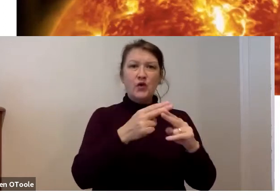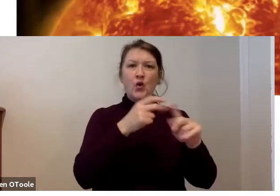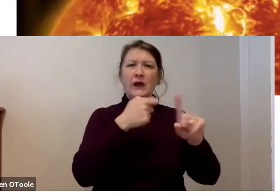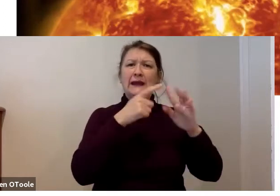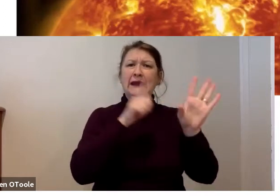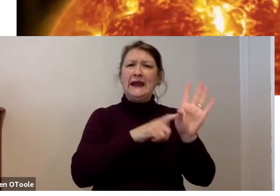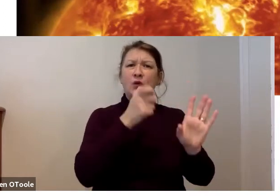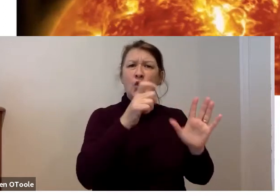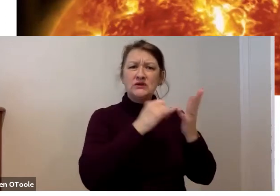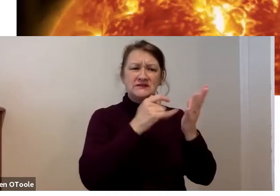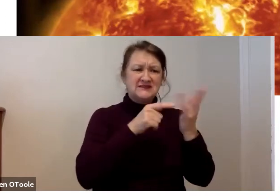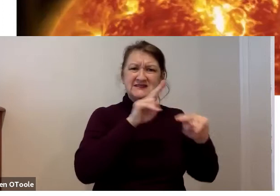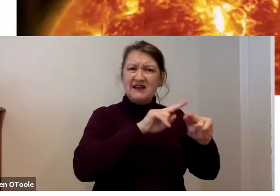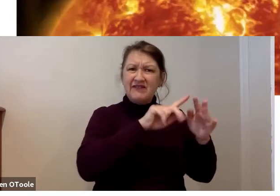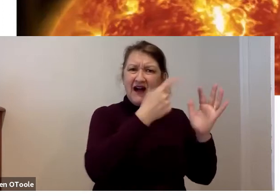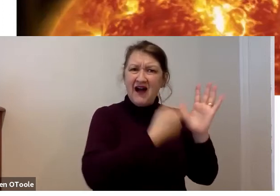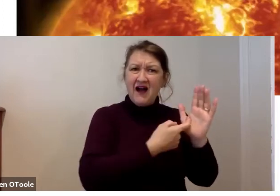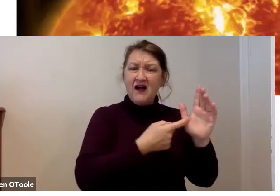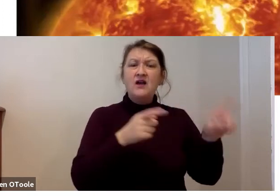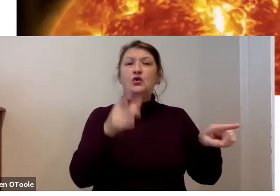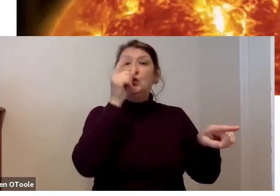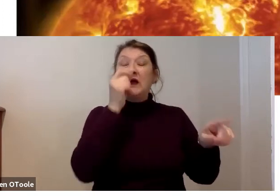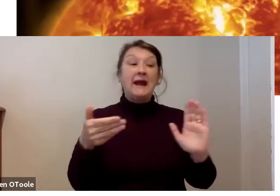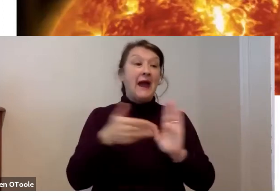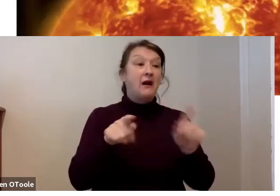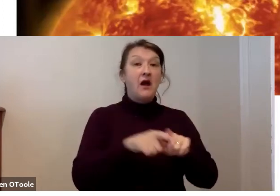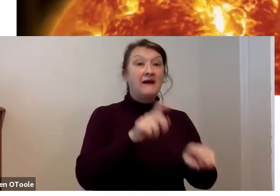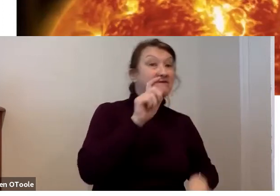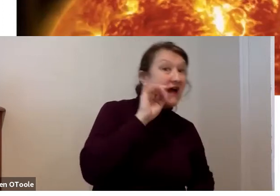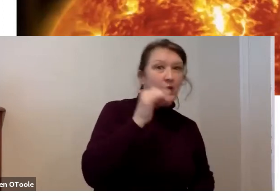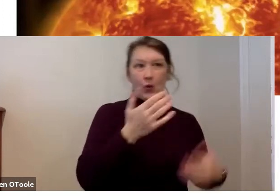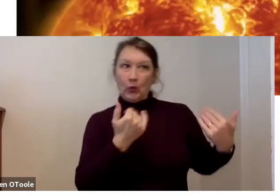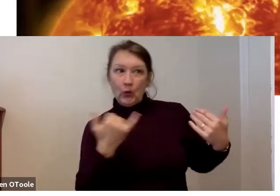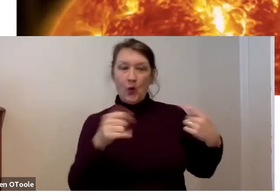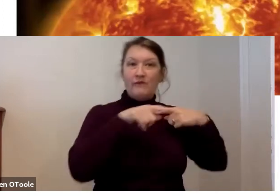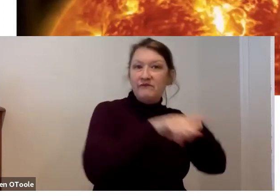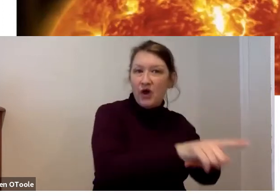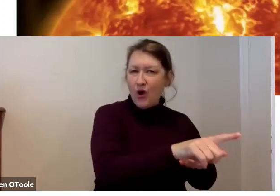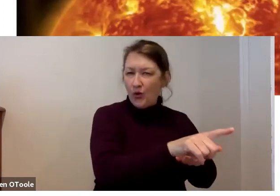You can also add in spam words like follow for follow, that is why